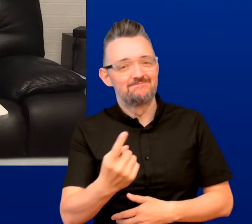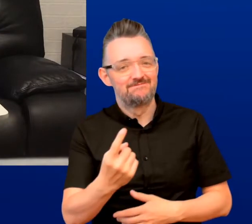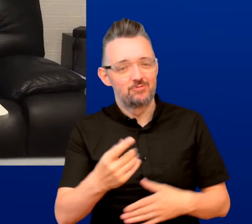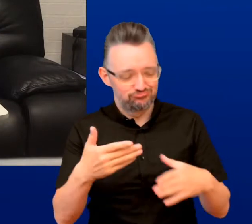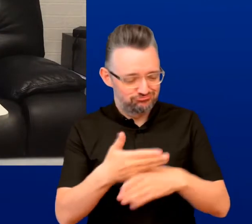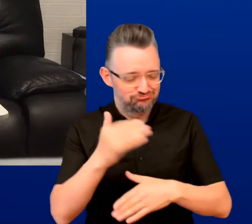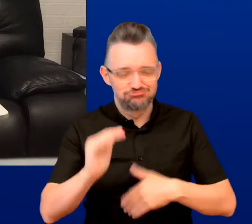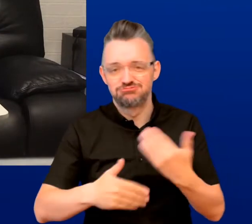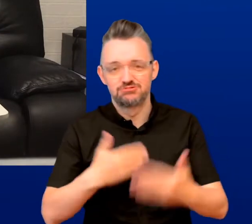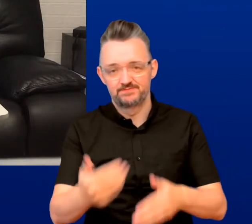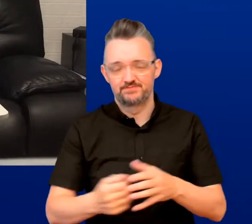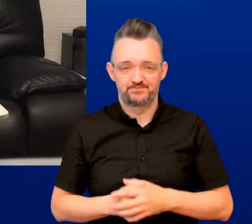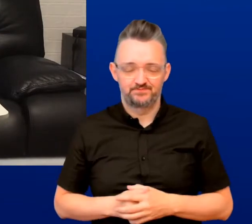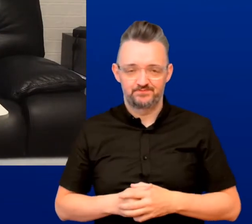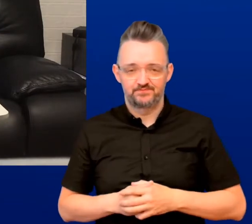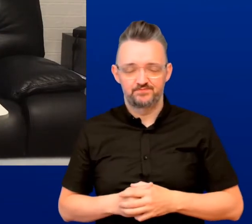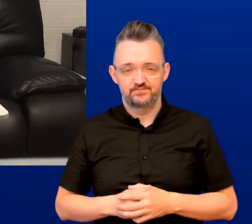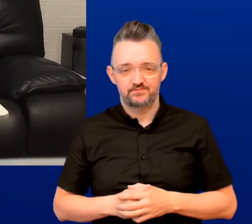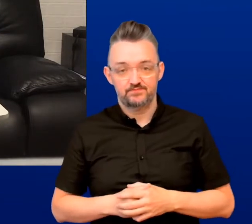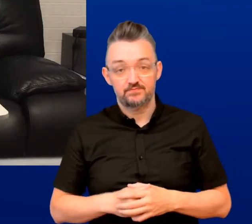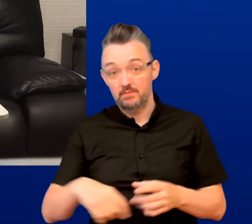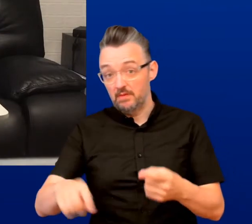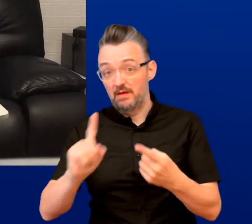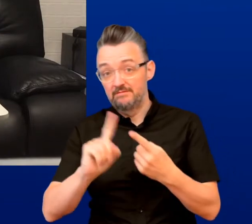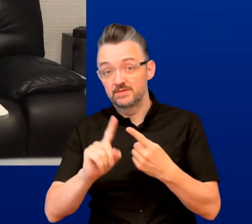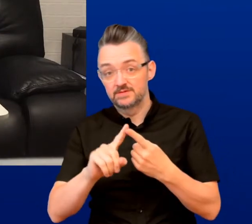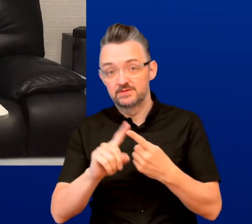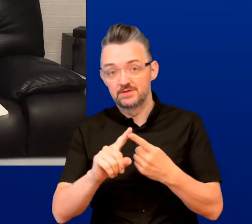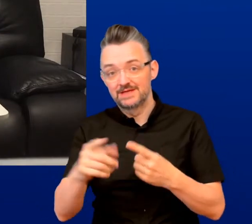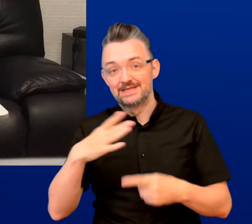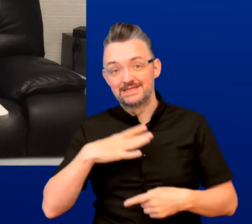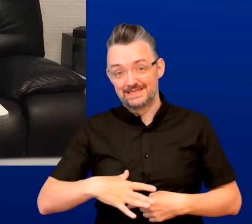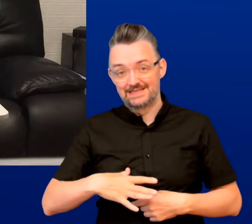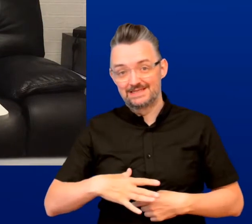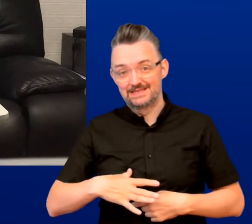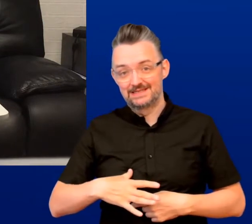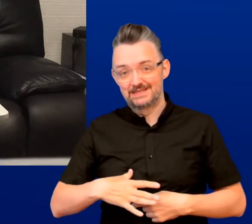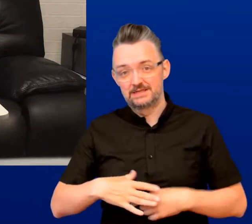possible. First of all, you need a flat surface.